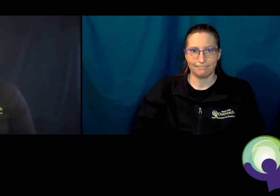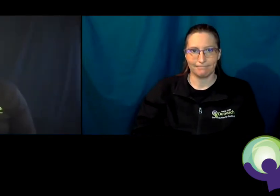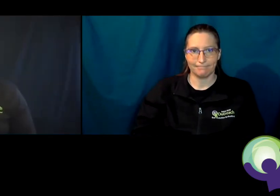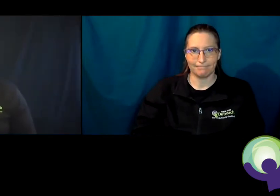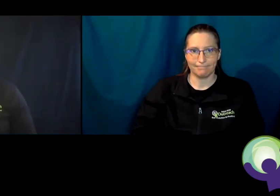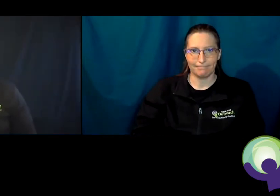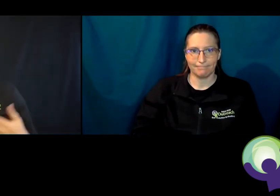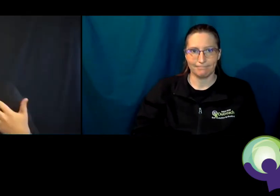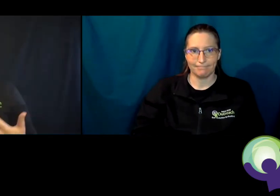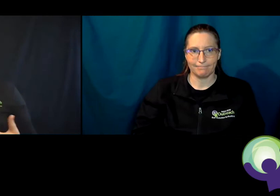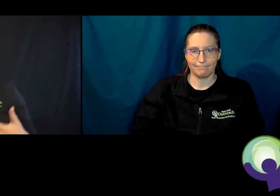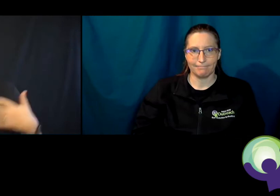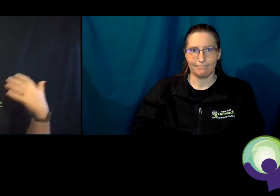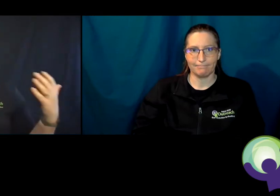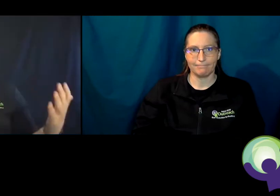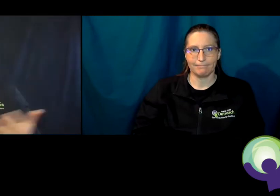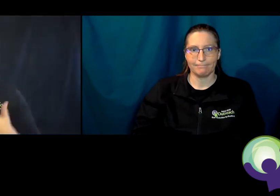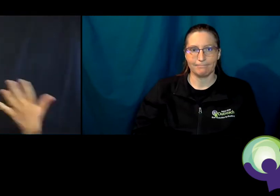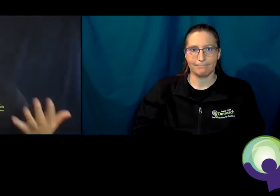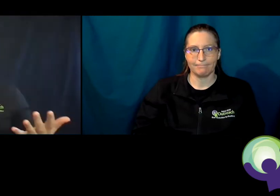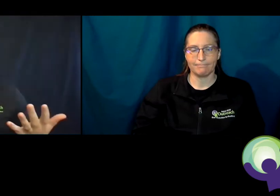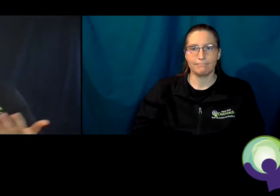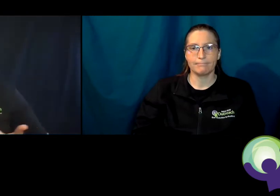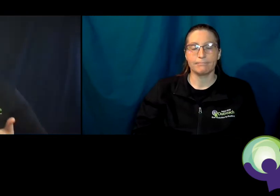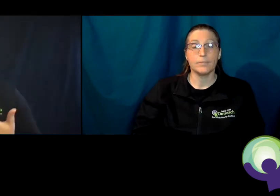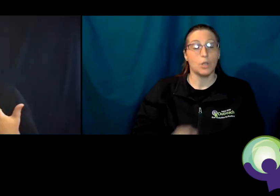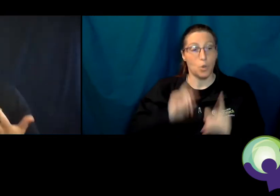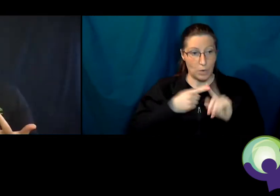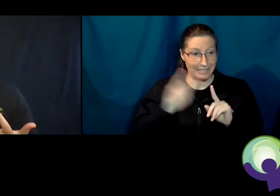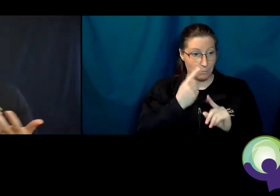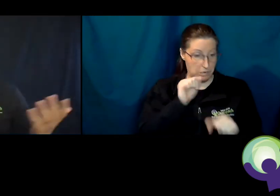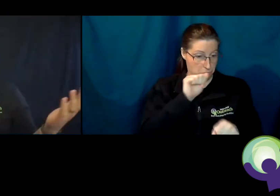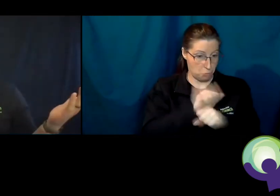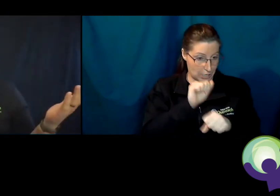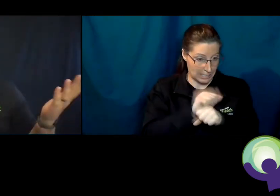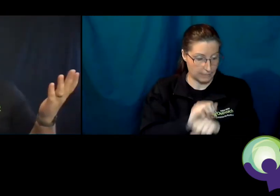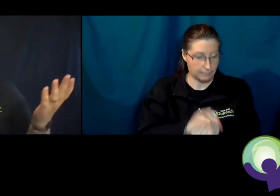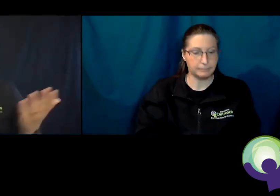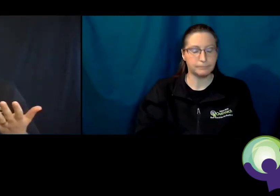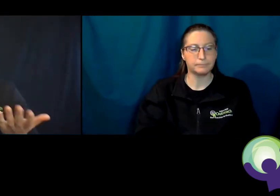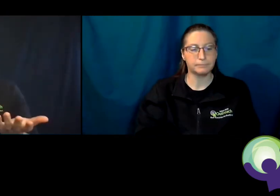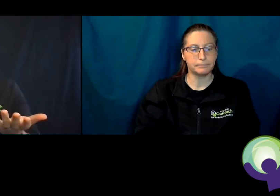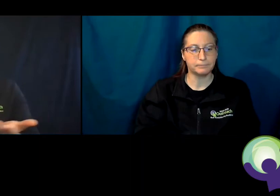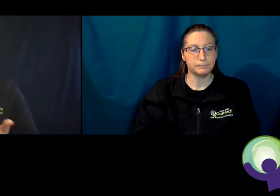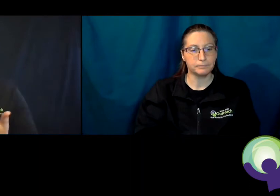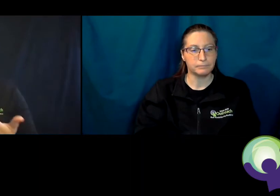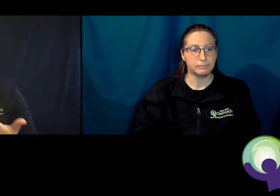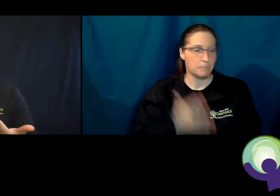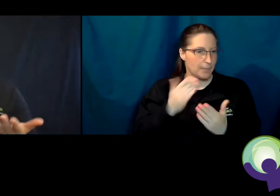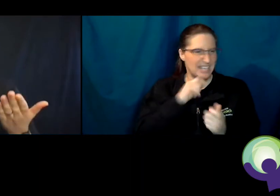Keith: So then, when they are working, is there a specific way that employees put